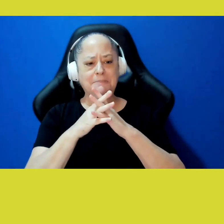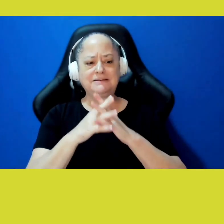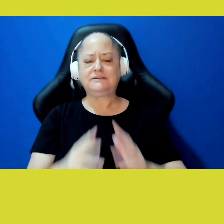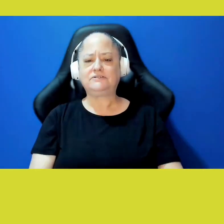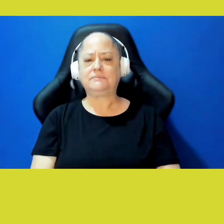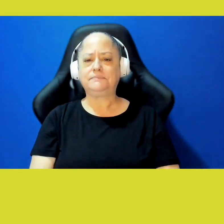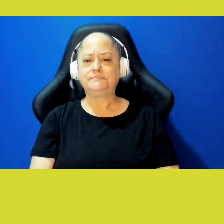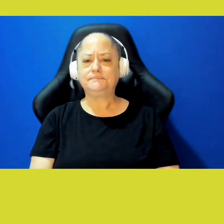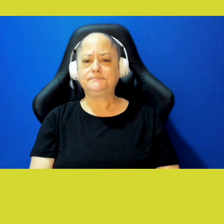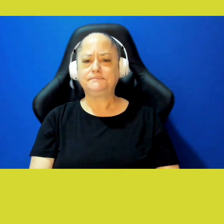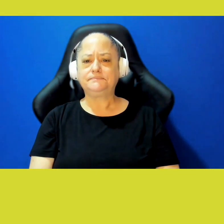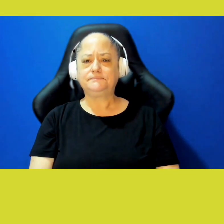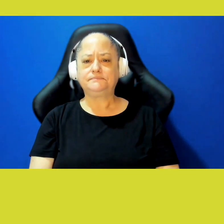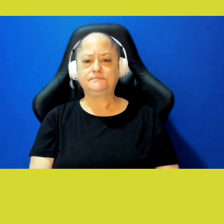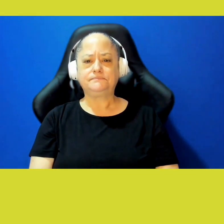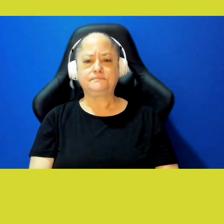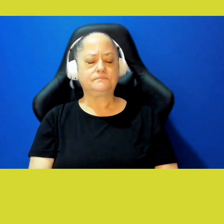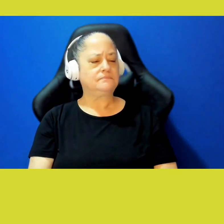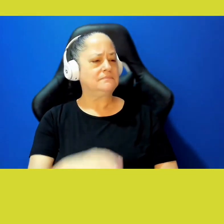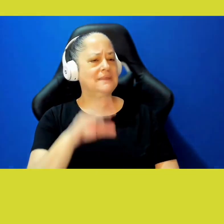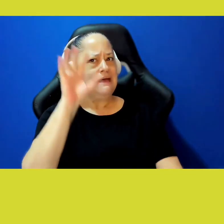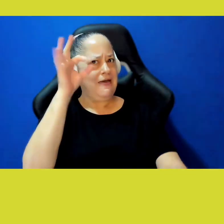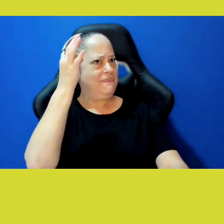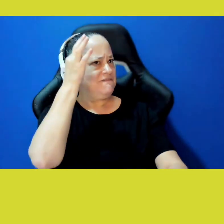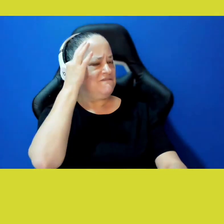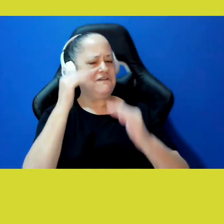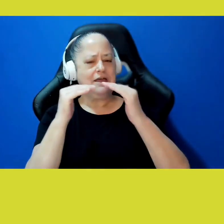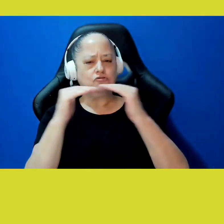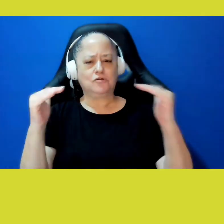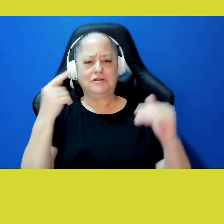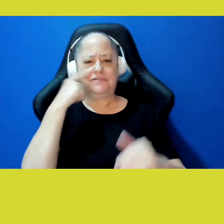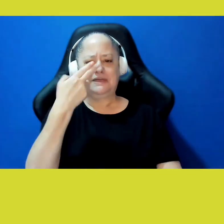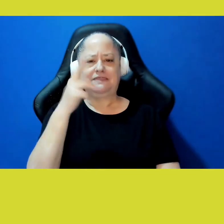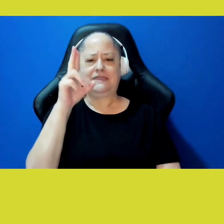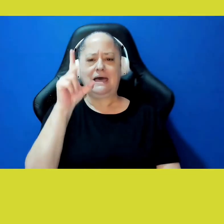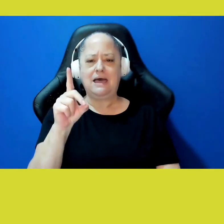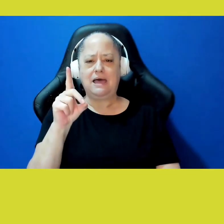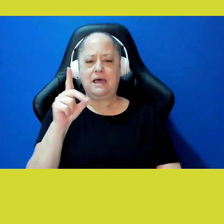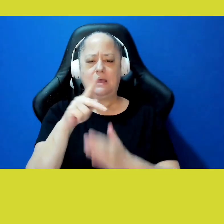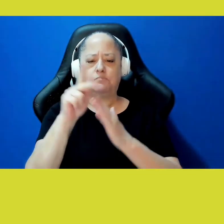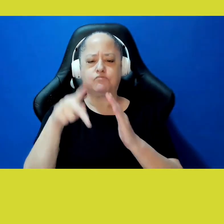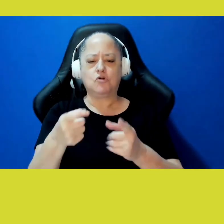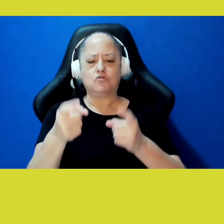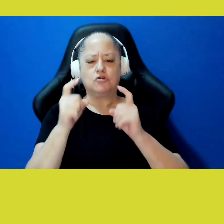Well, I mean, at the federal level, I think the HUD-VASH program gives us a great example. We